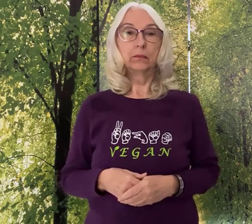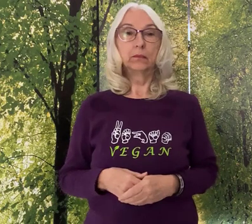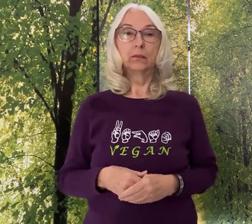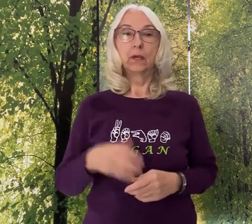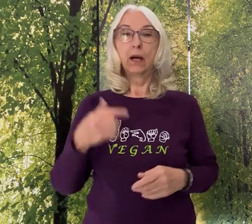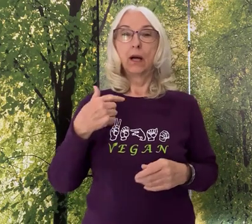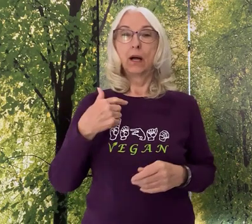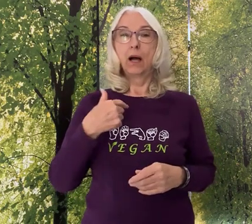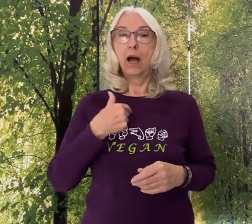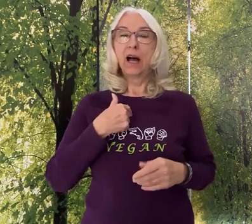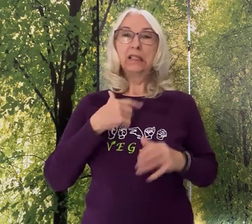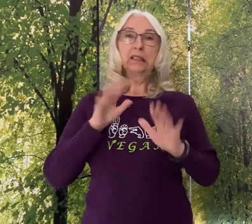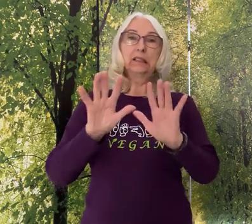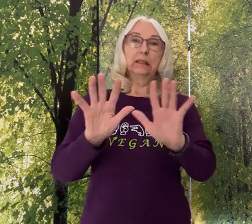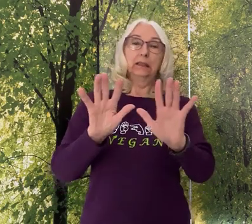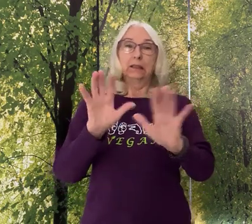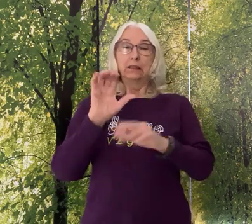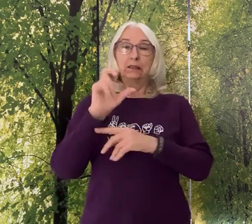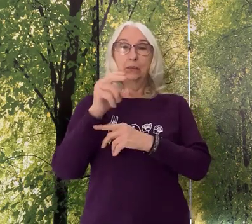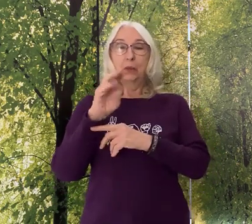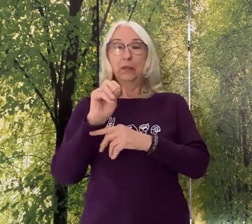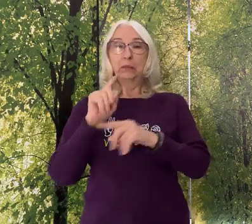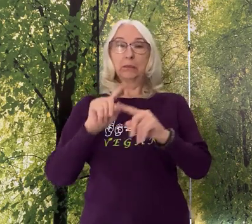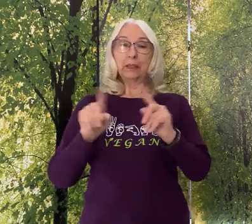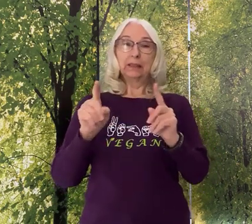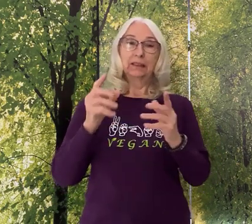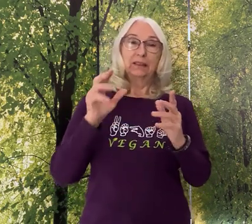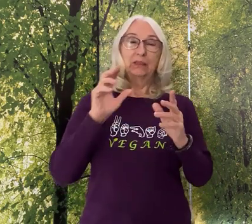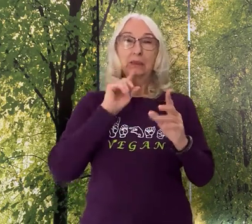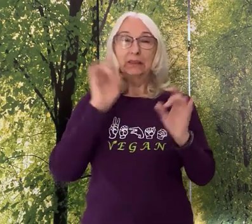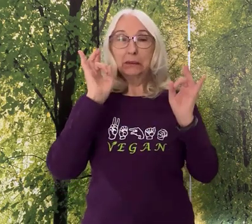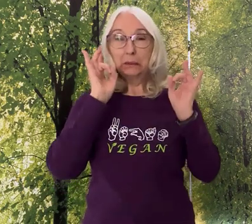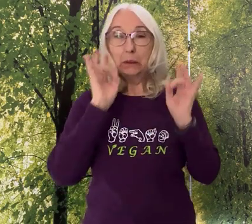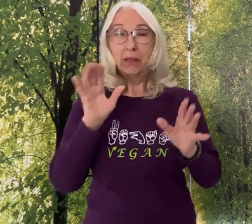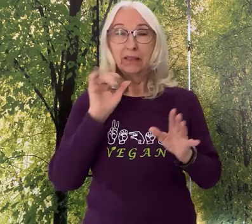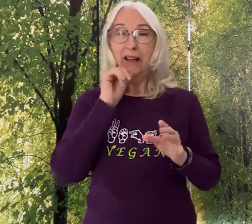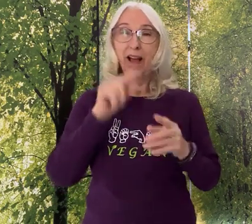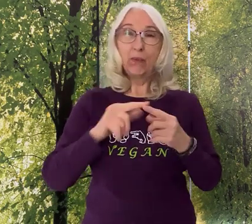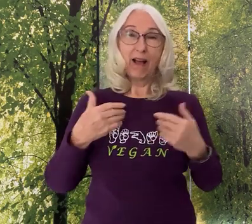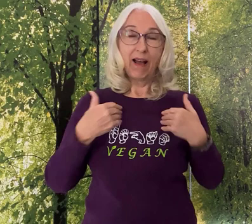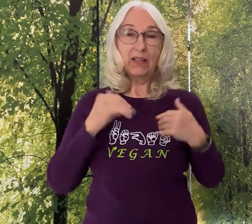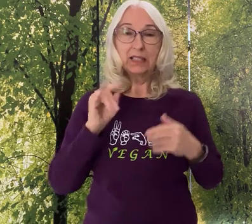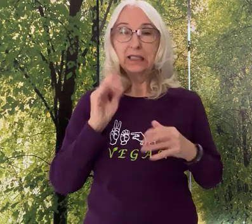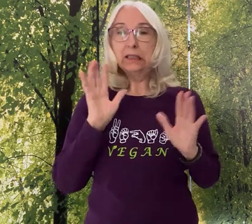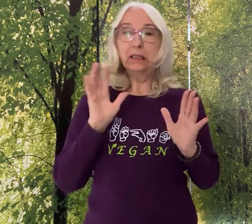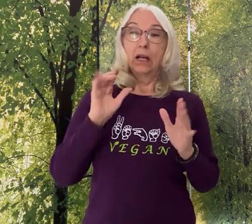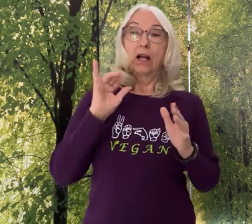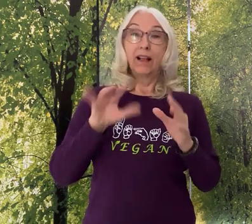I dreaded chemotherapy but was terrified not to have it.